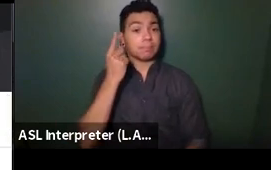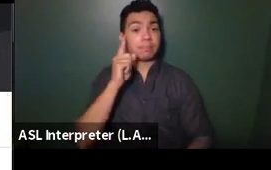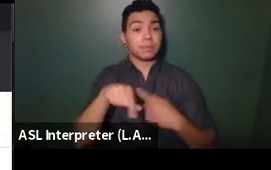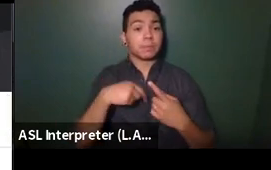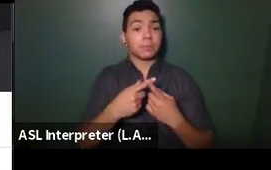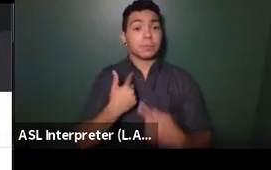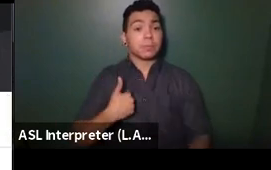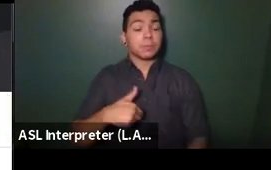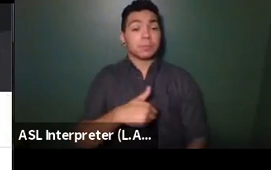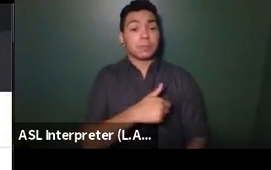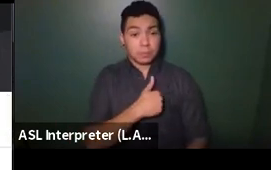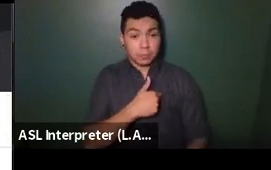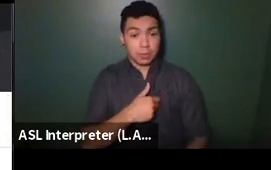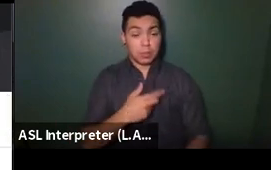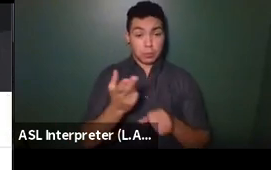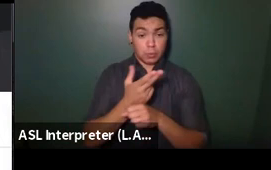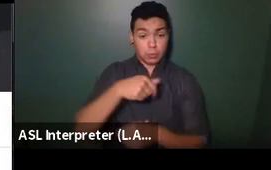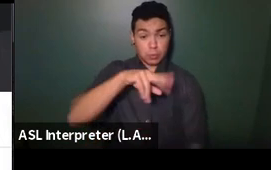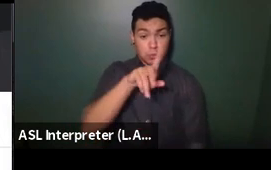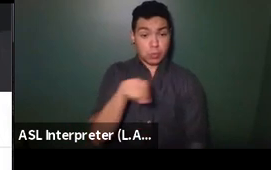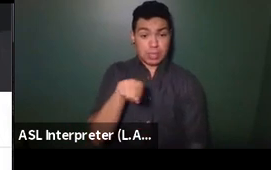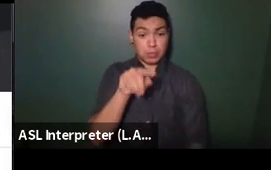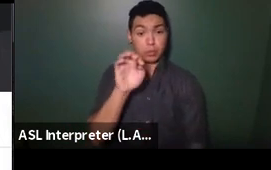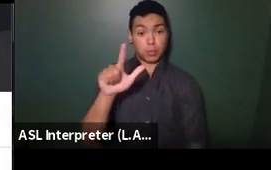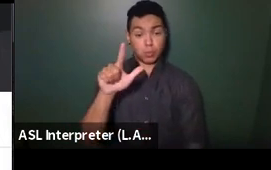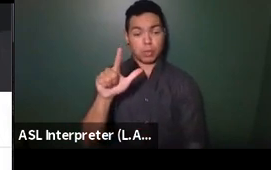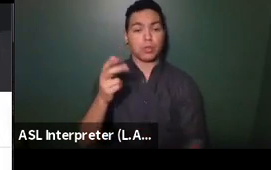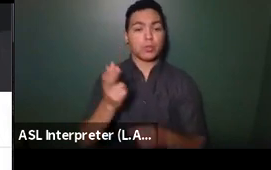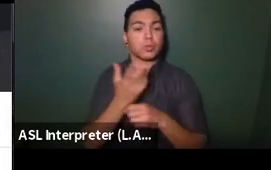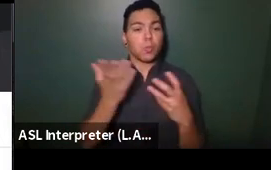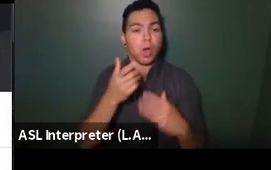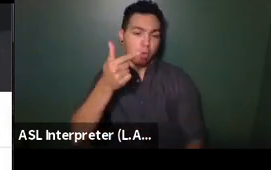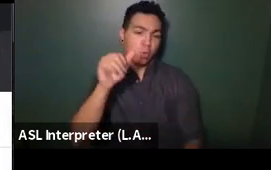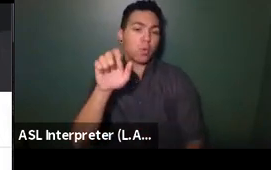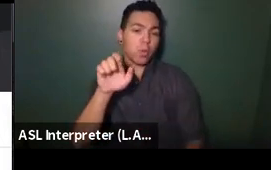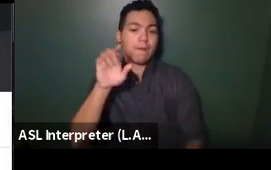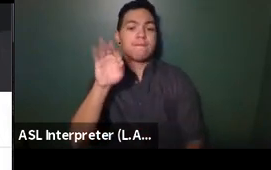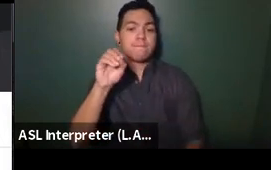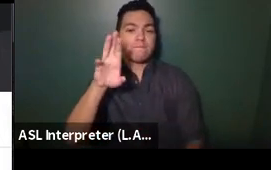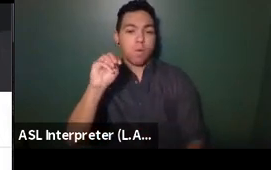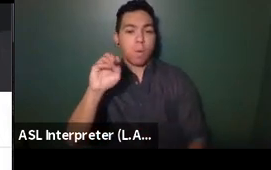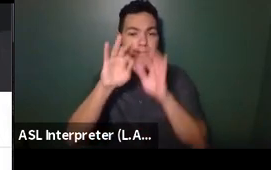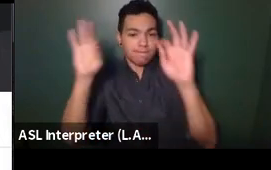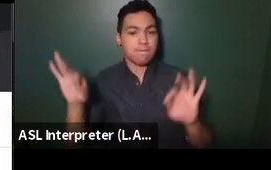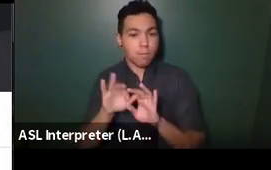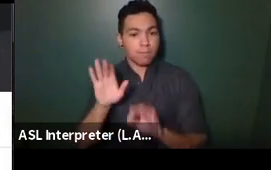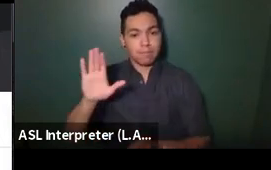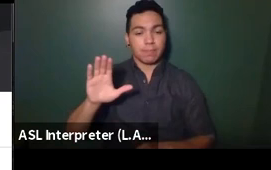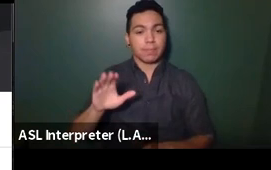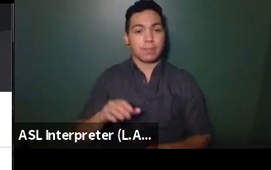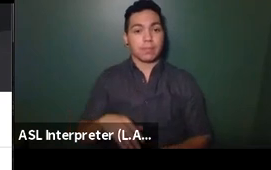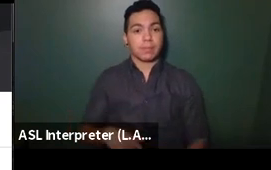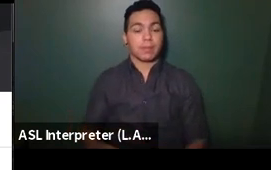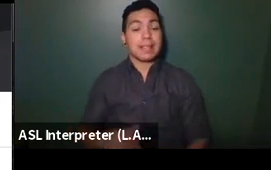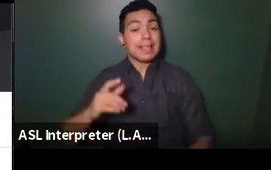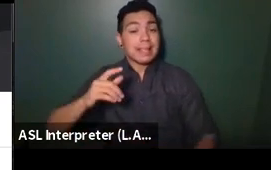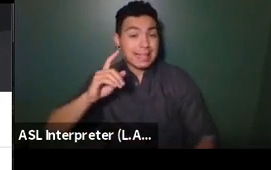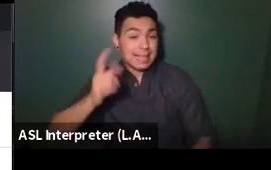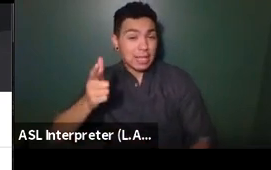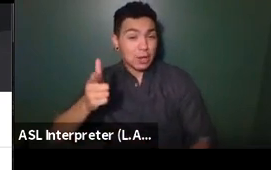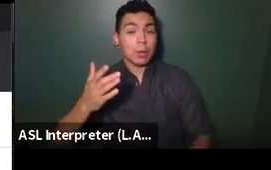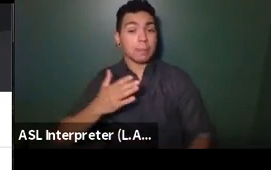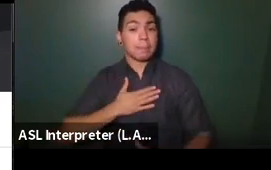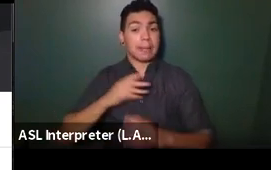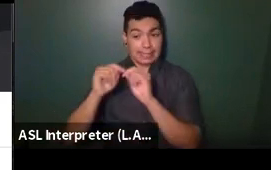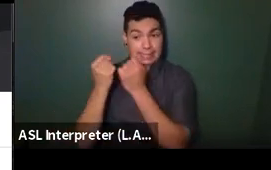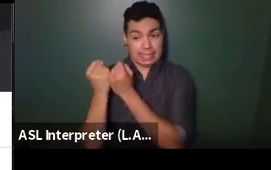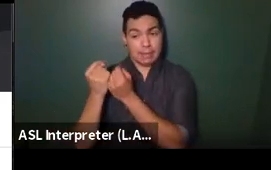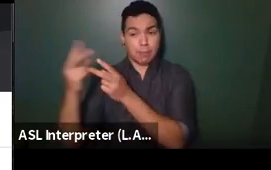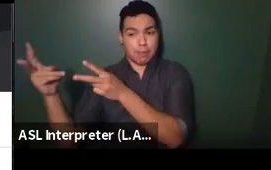Katherine Livick - ESD 112: Quiz tool. This uses the Google Forms tool and I'll have my colleagues at some point paste in a list or a link that gives you a little bit more help